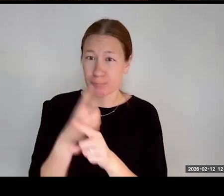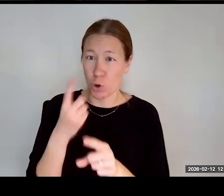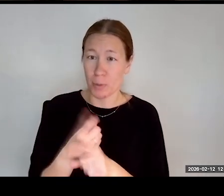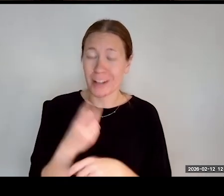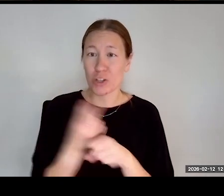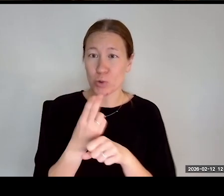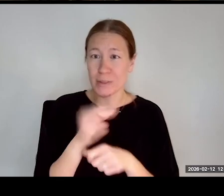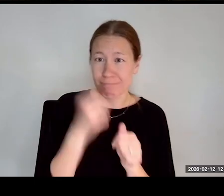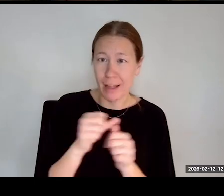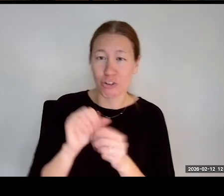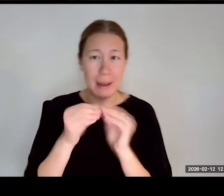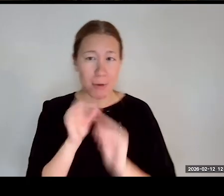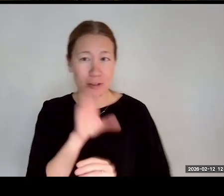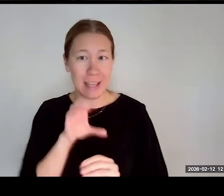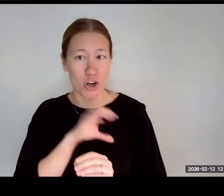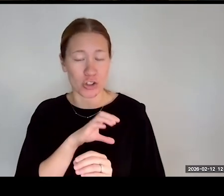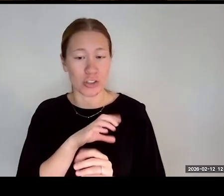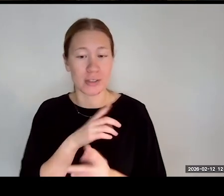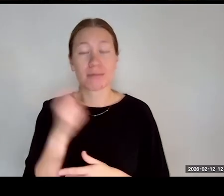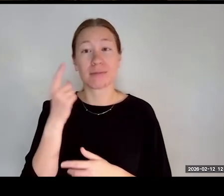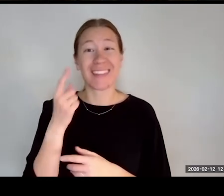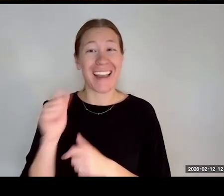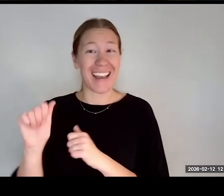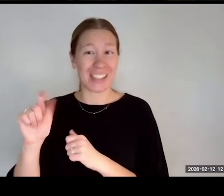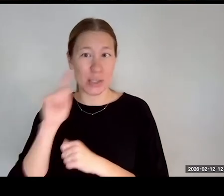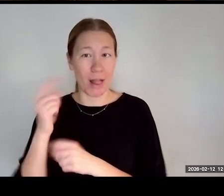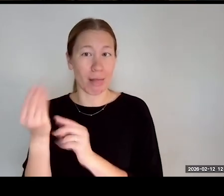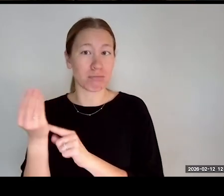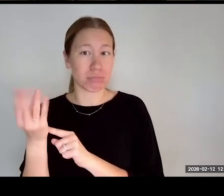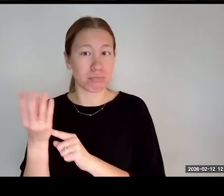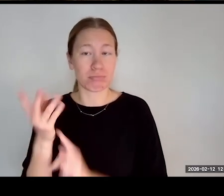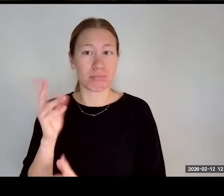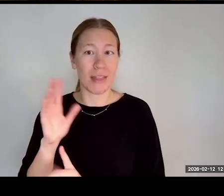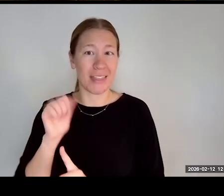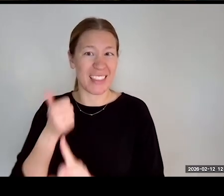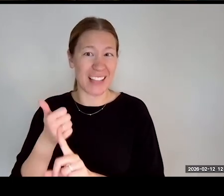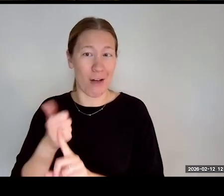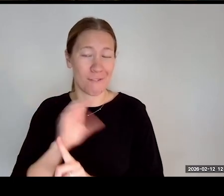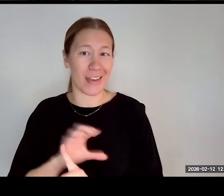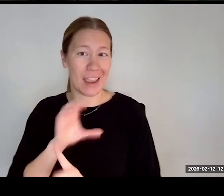because assistive technology is going to read what a character is, not what you're intending it to be. So some examples of characters